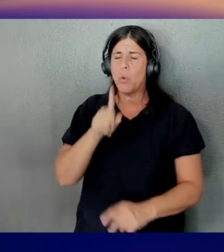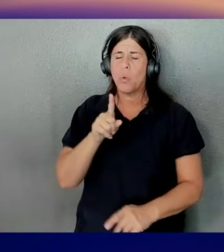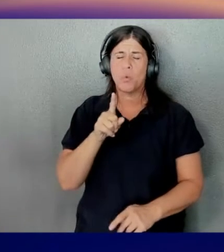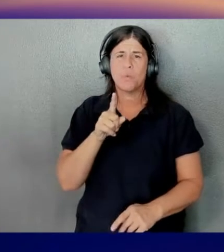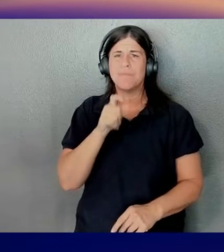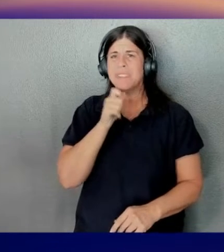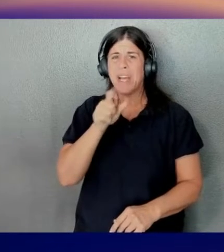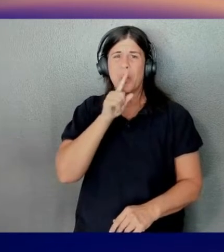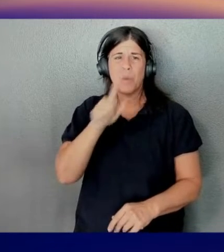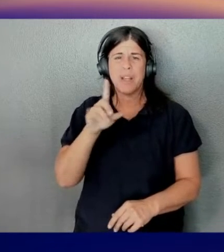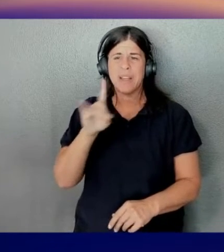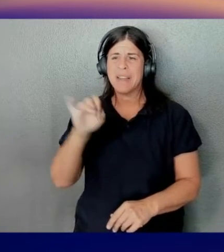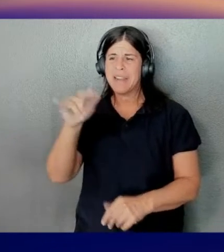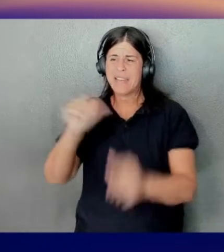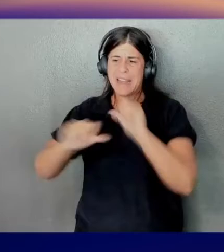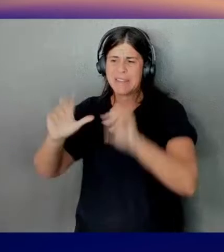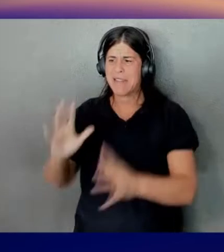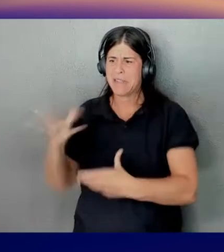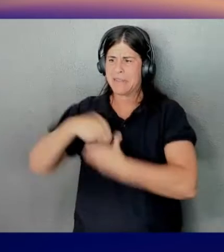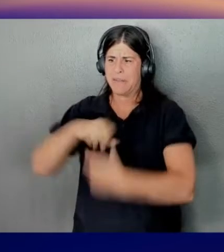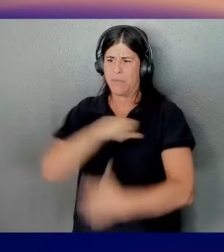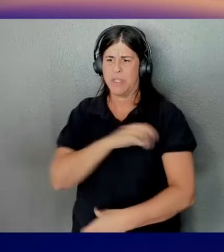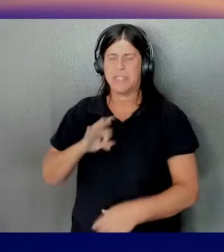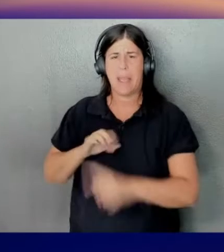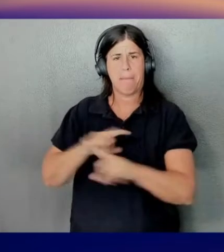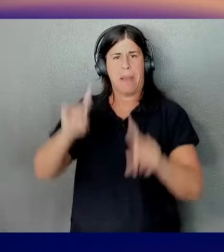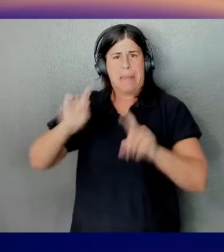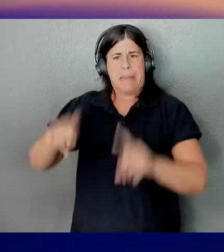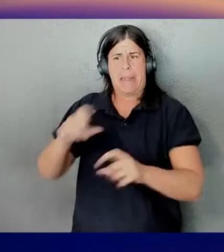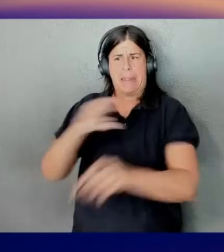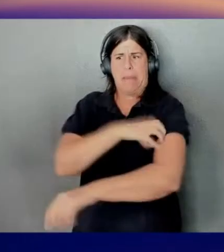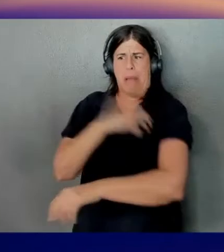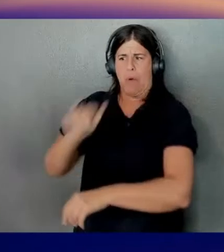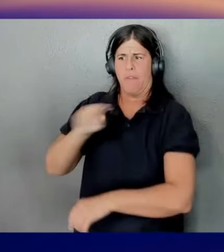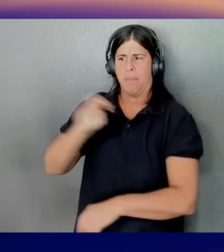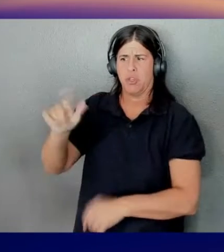on their staff, but still need the power of this machine learning to drive their business. I think that's fantastic.